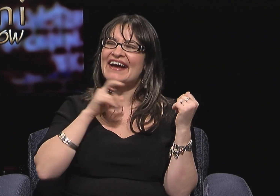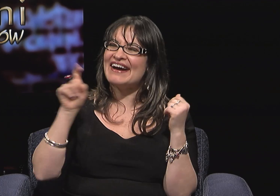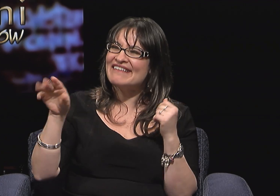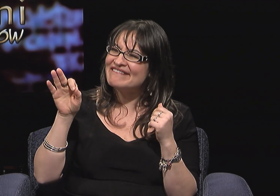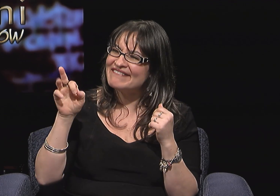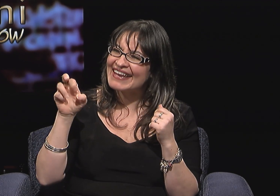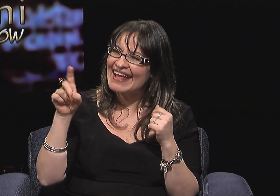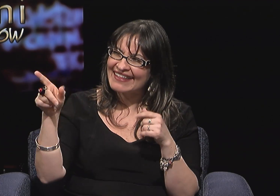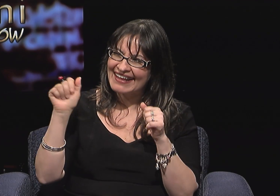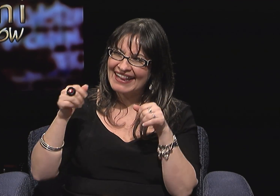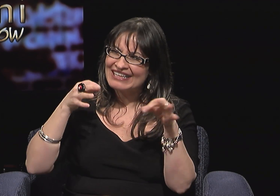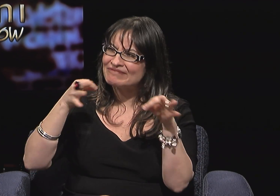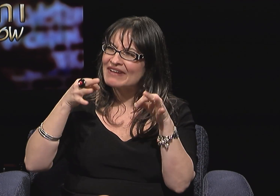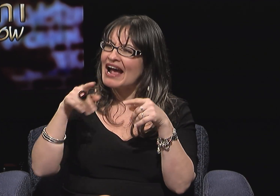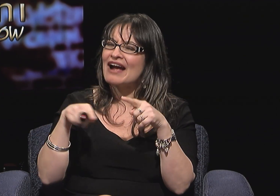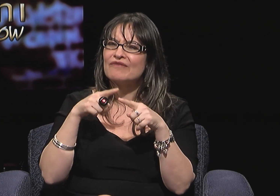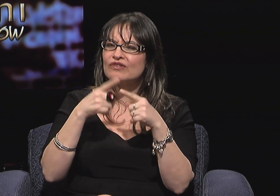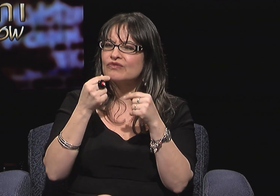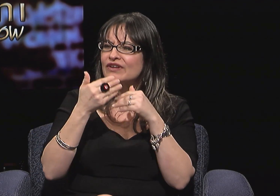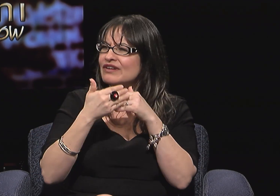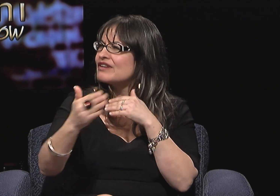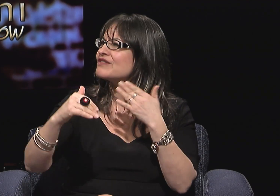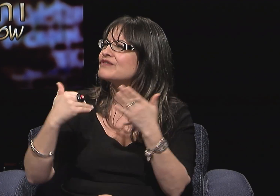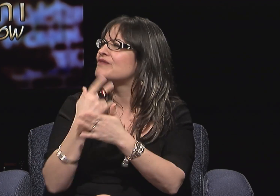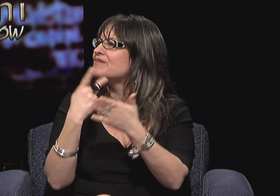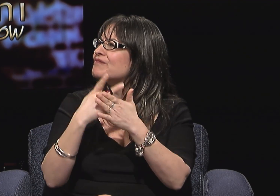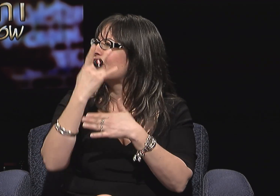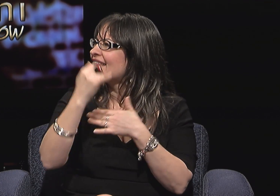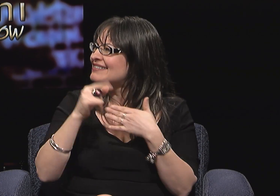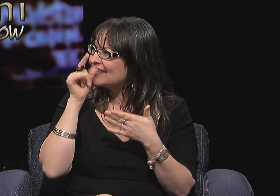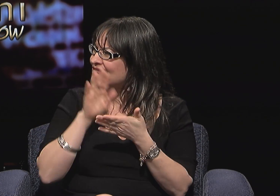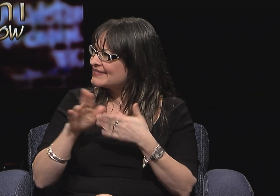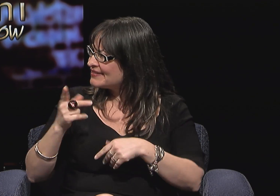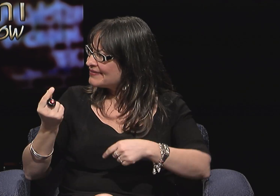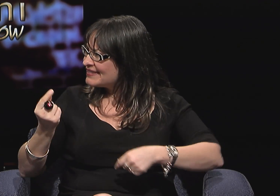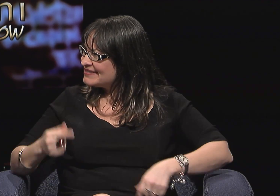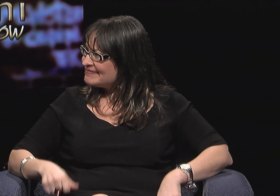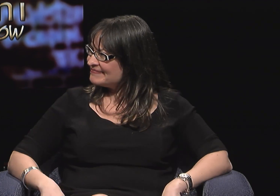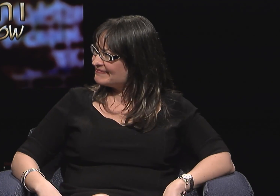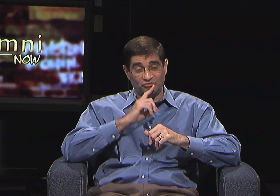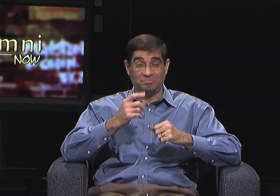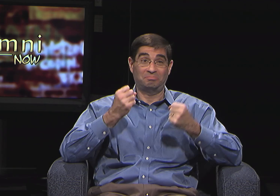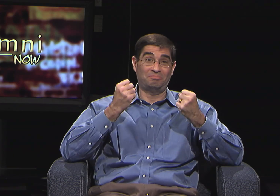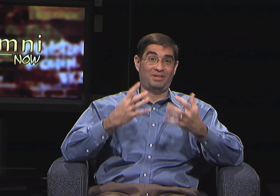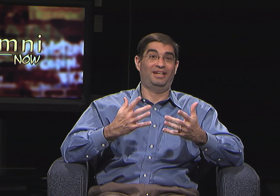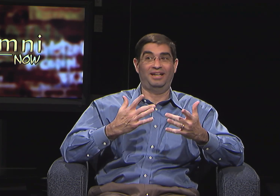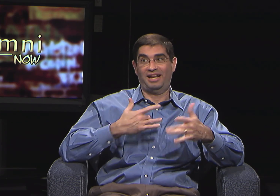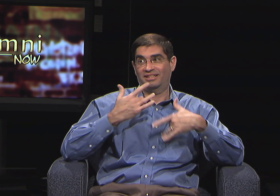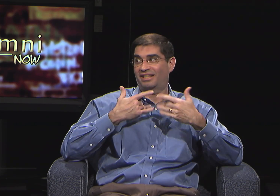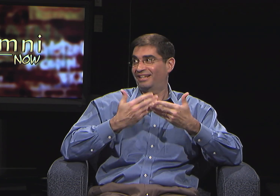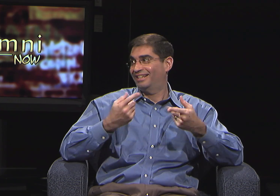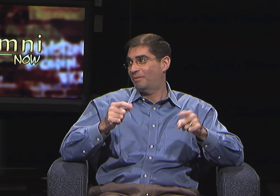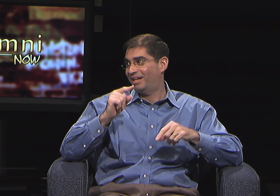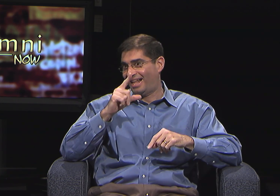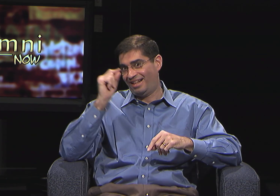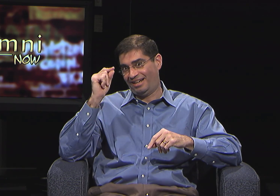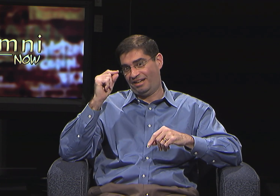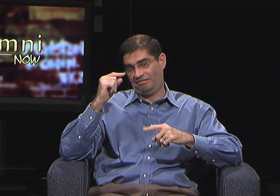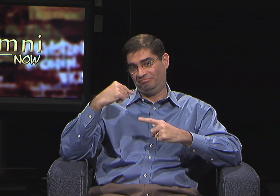I would like to ask Fred to share some of the newer projects that are up and coming here at Gallaudet. Yeah, there have been many exciting changes on campus.